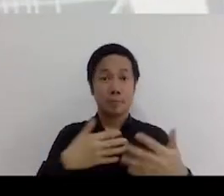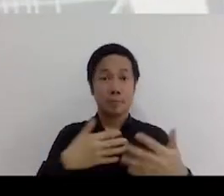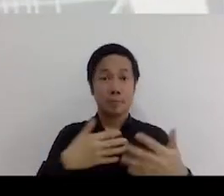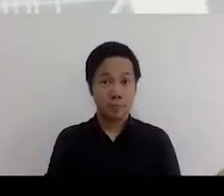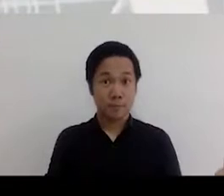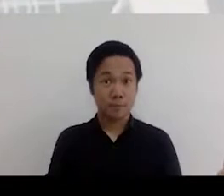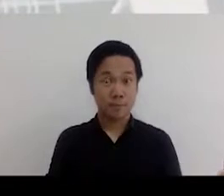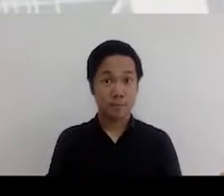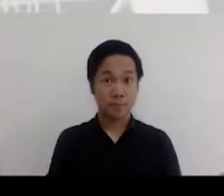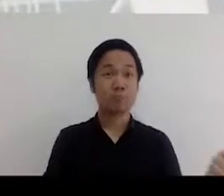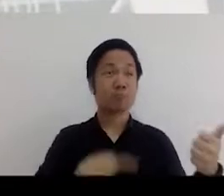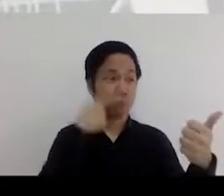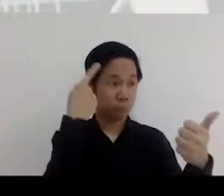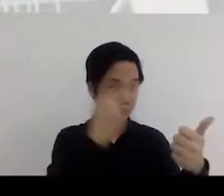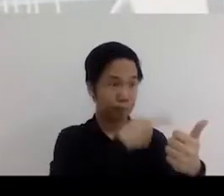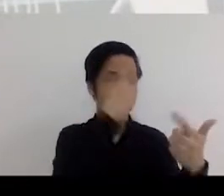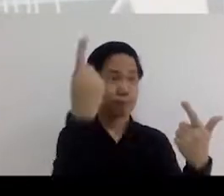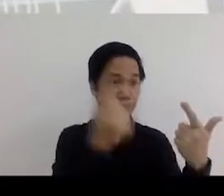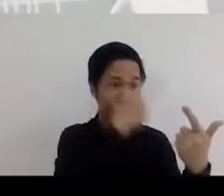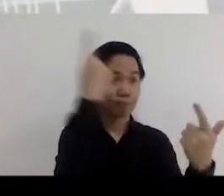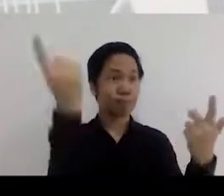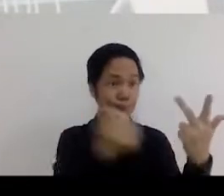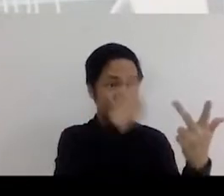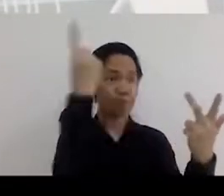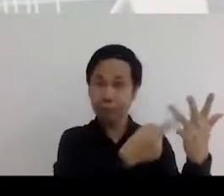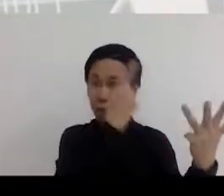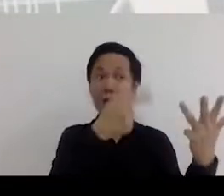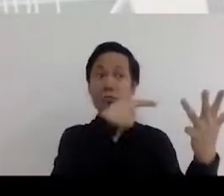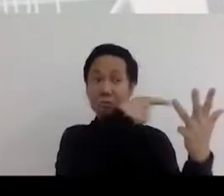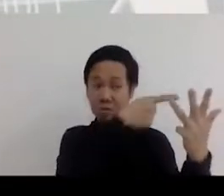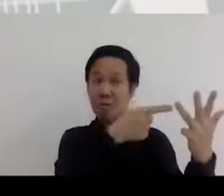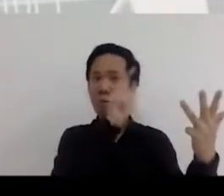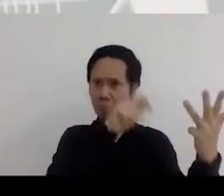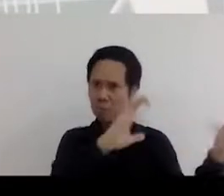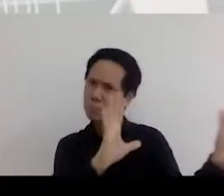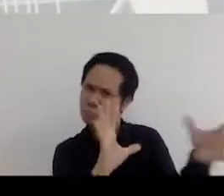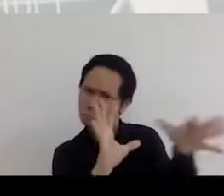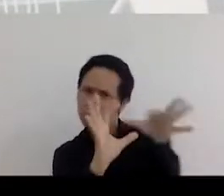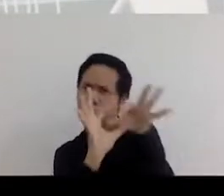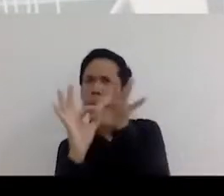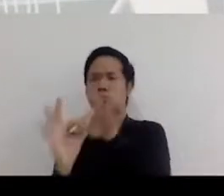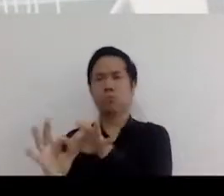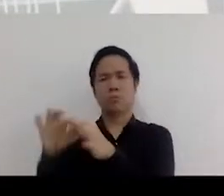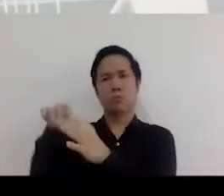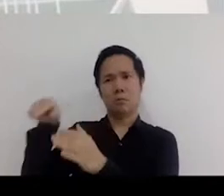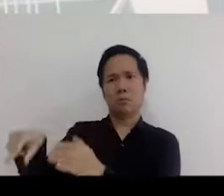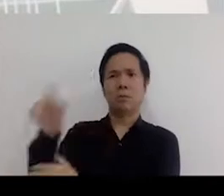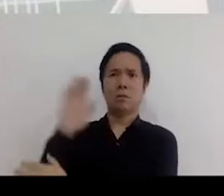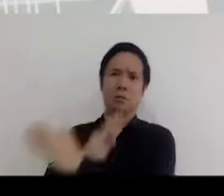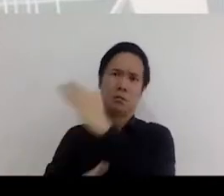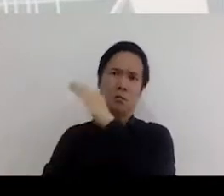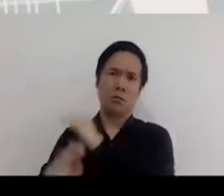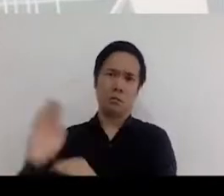whether they are technological solutions or solutions in terms of accessing the food and medicine that you mentioned.